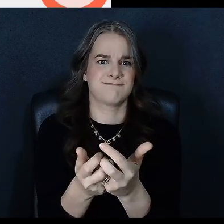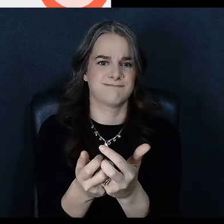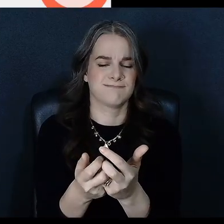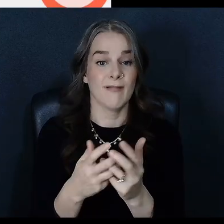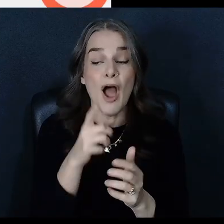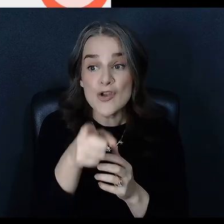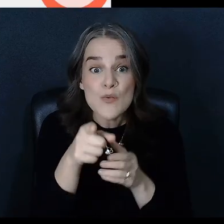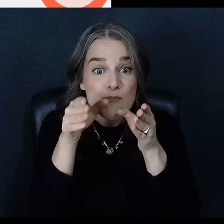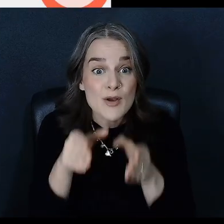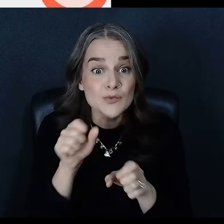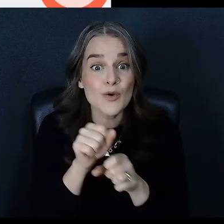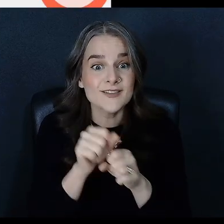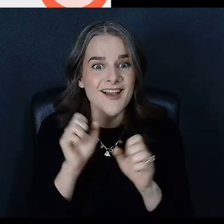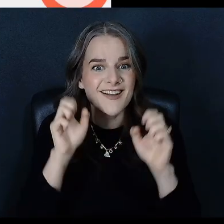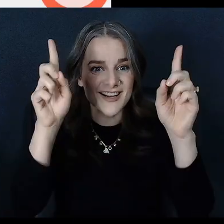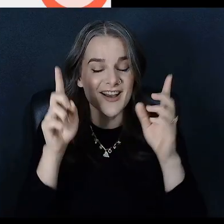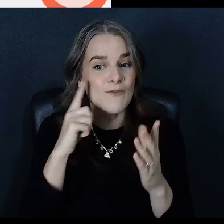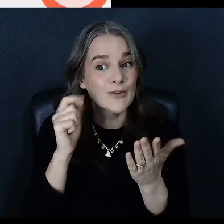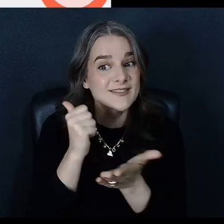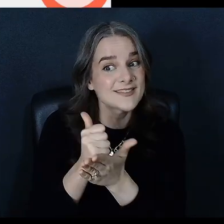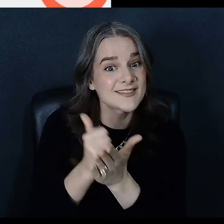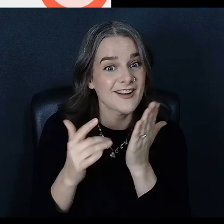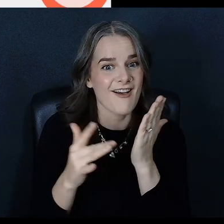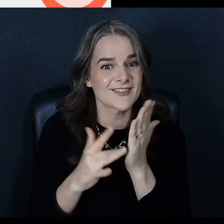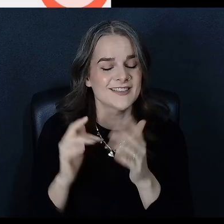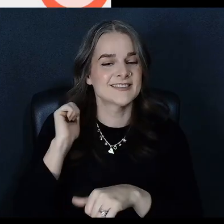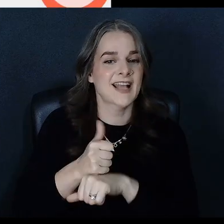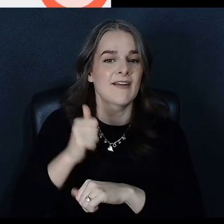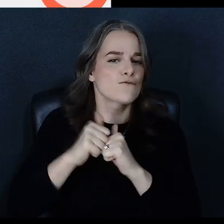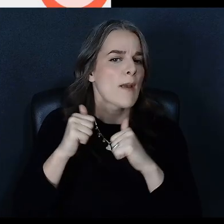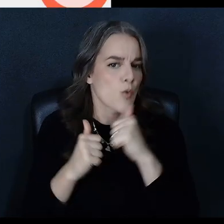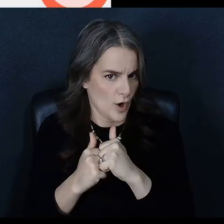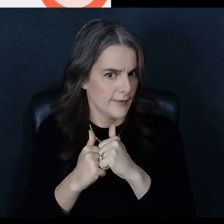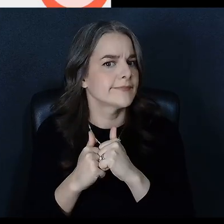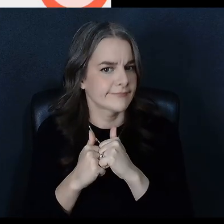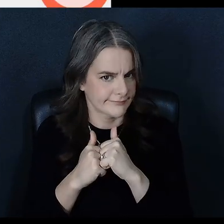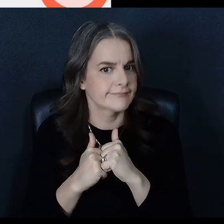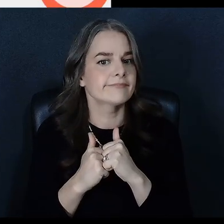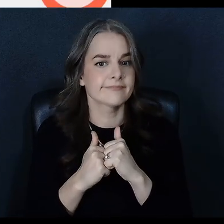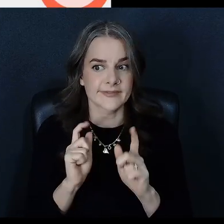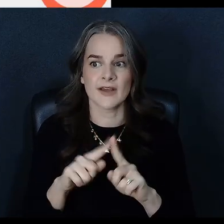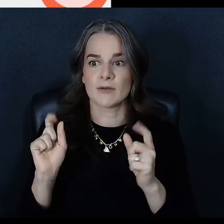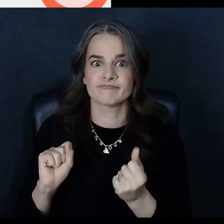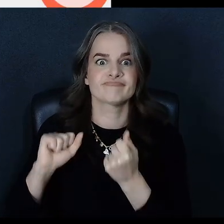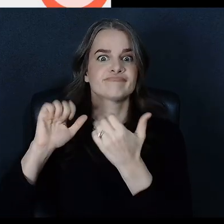technology, you might have heard of the SETT framework-- another way to approach consideration of,